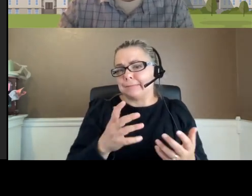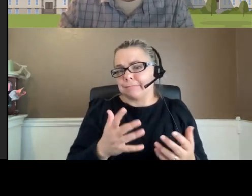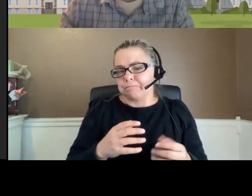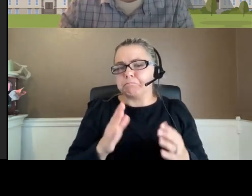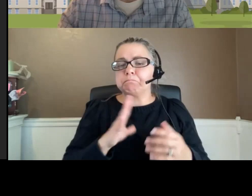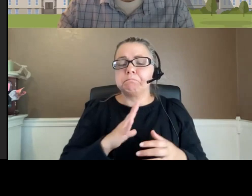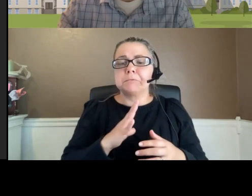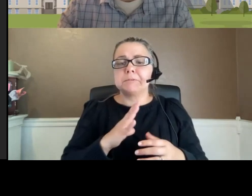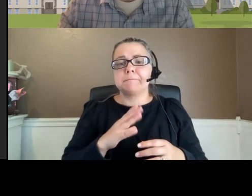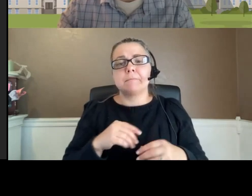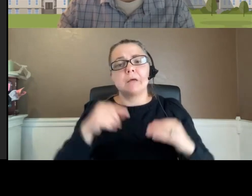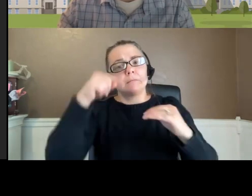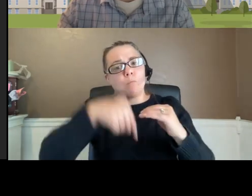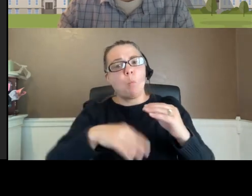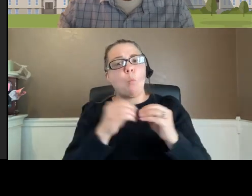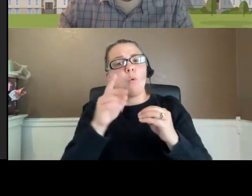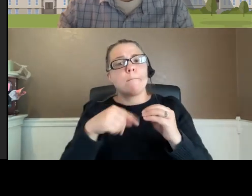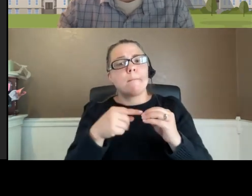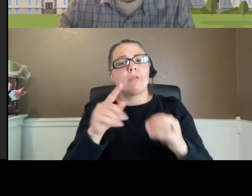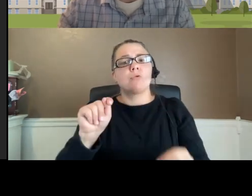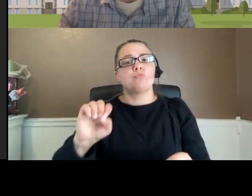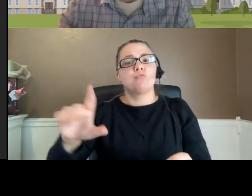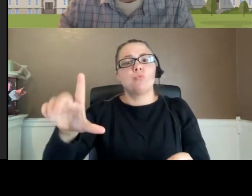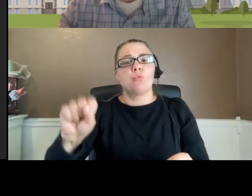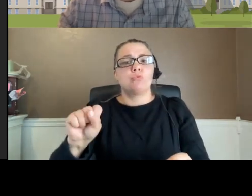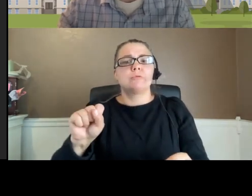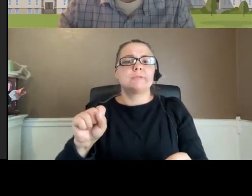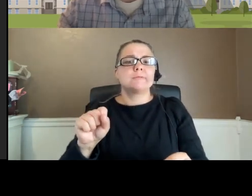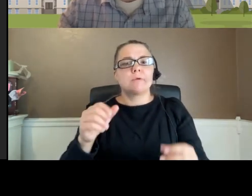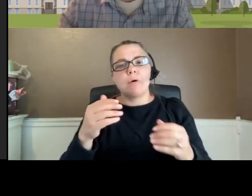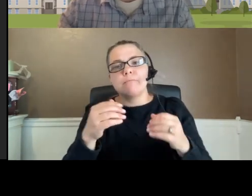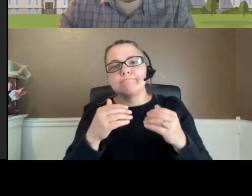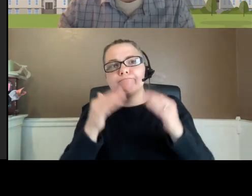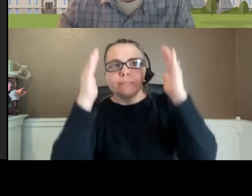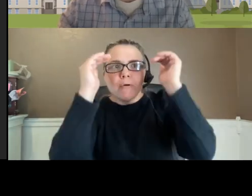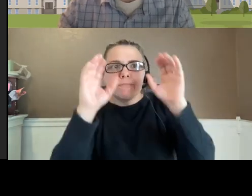So we hope it'll be helpful for a wide variety of roles and audience that might be out there.